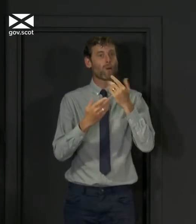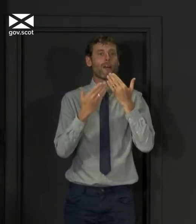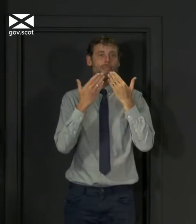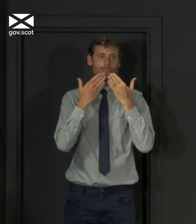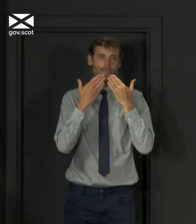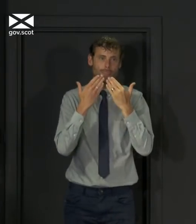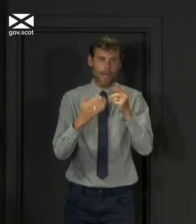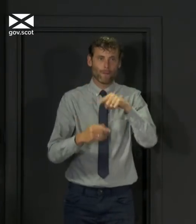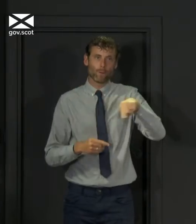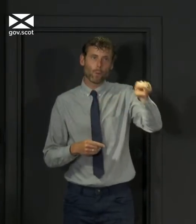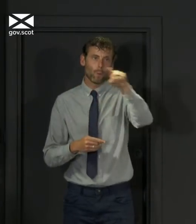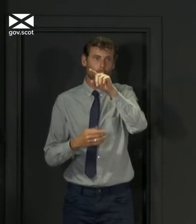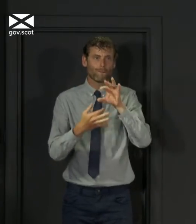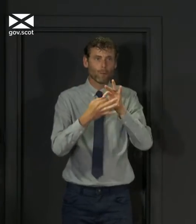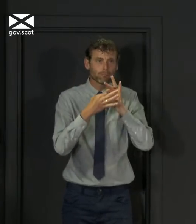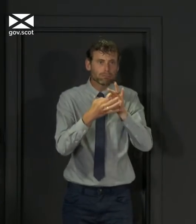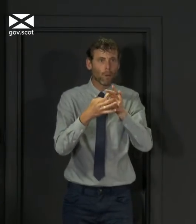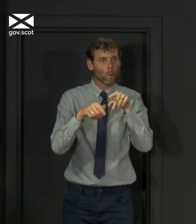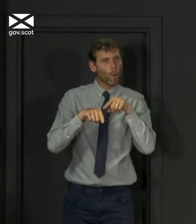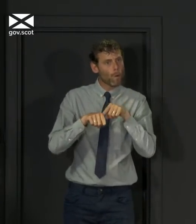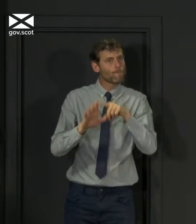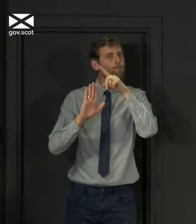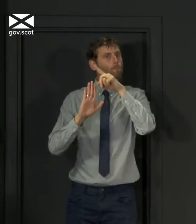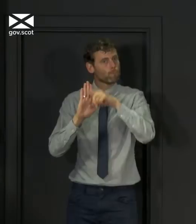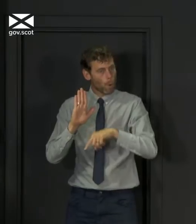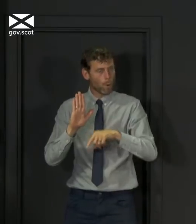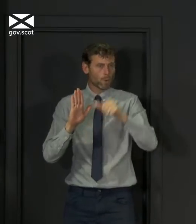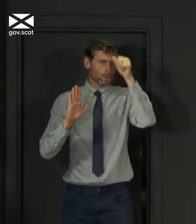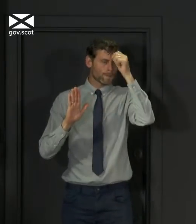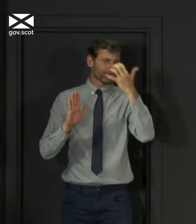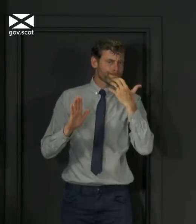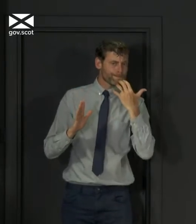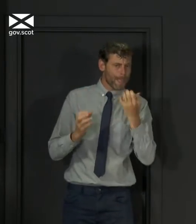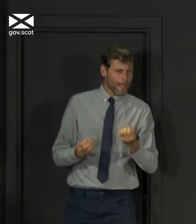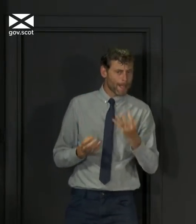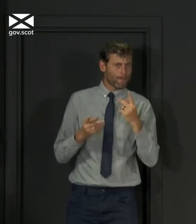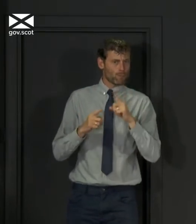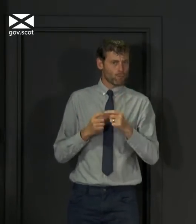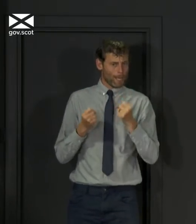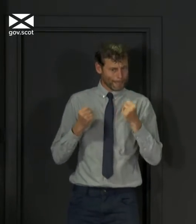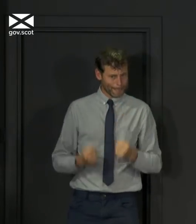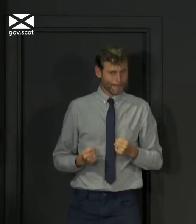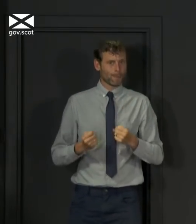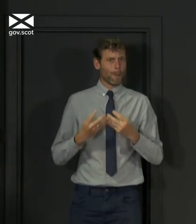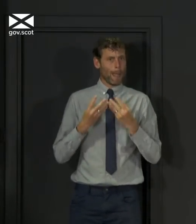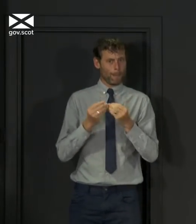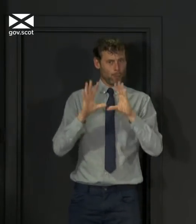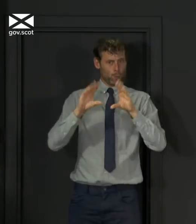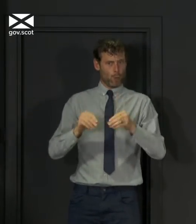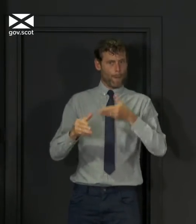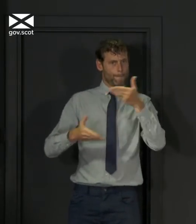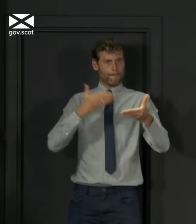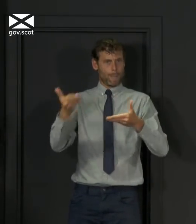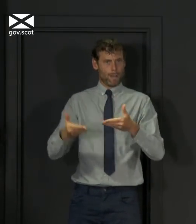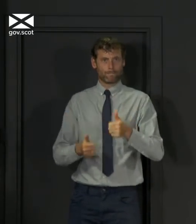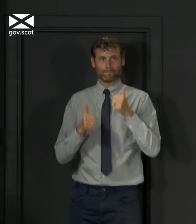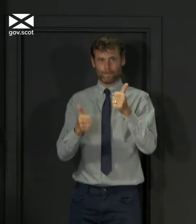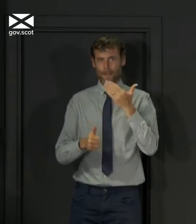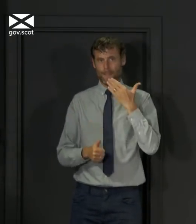for your cooperation and collective sacrifice, let's keep this virus firmly in retreat. I